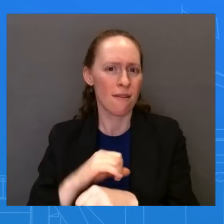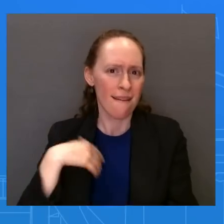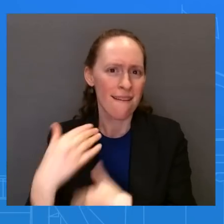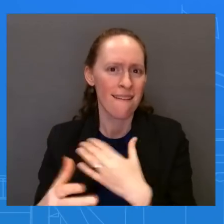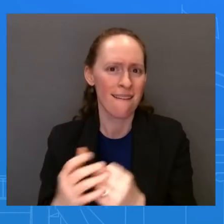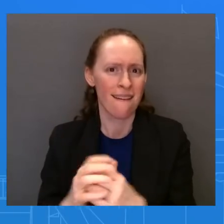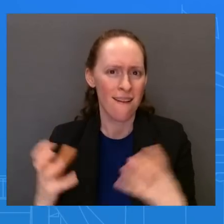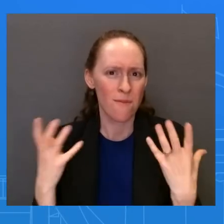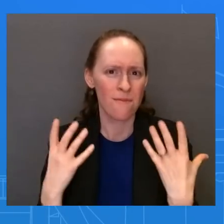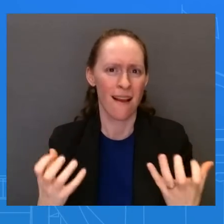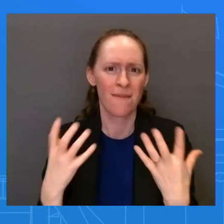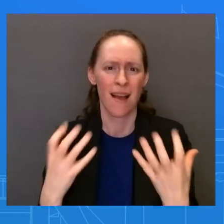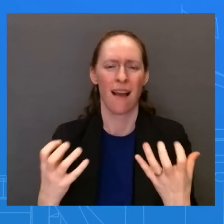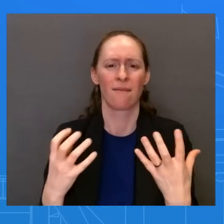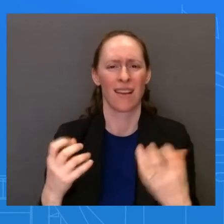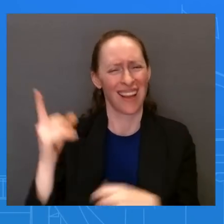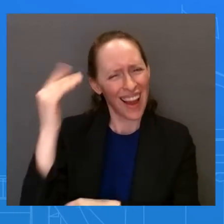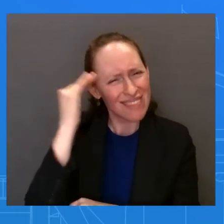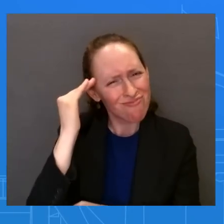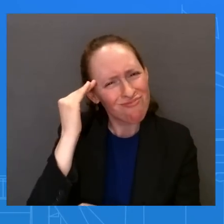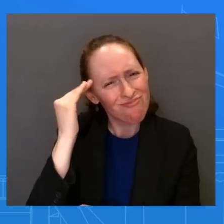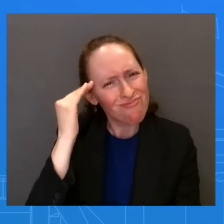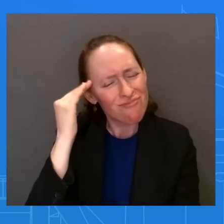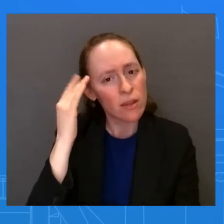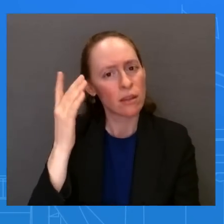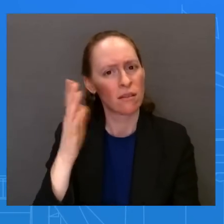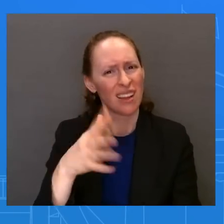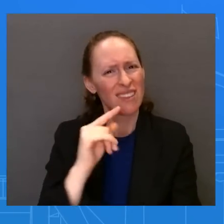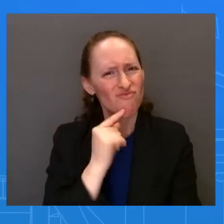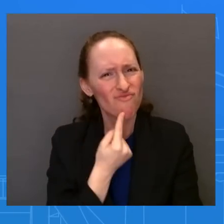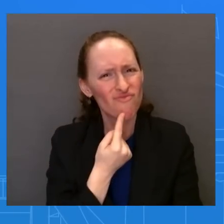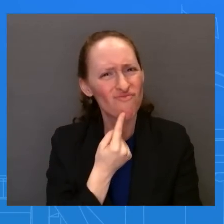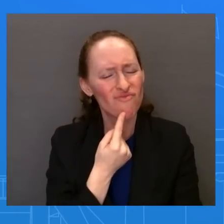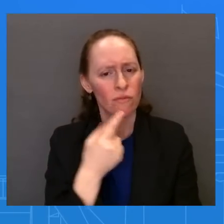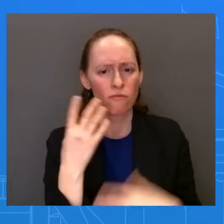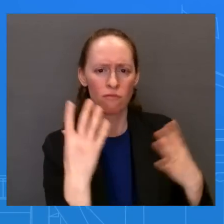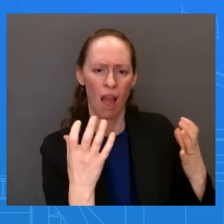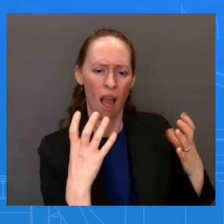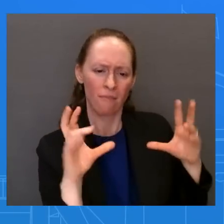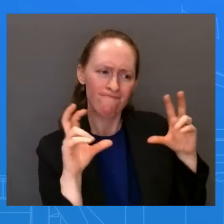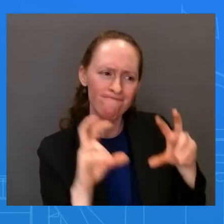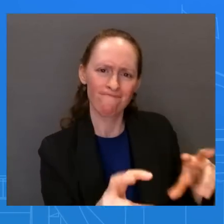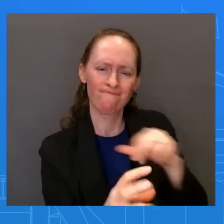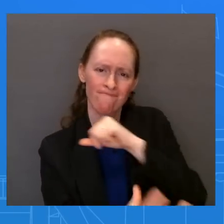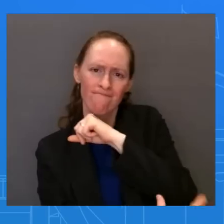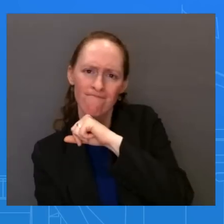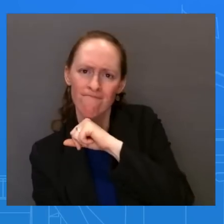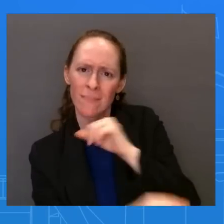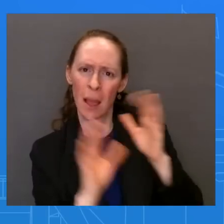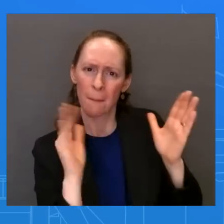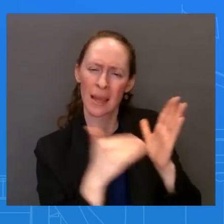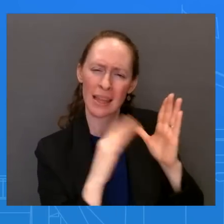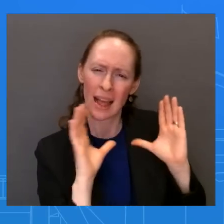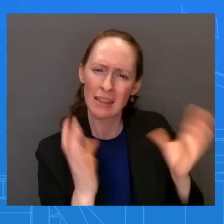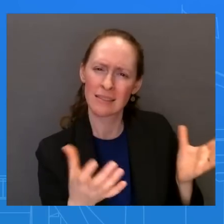and the middle out very seriously. And you see that in every part of his policies and every economic policy that he pushes forward.